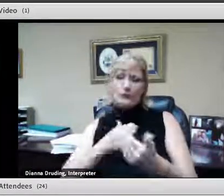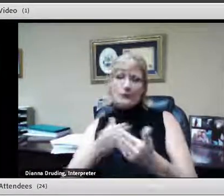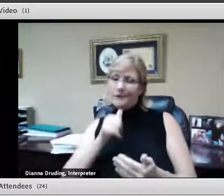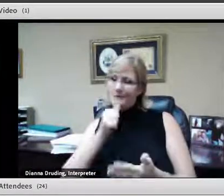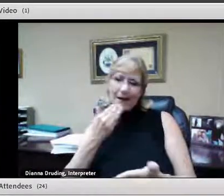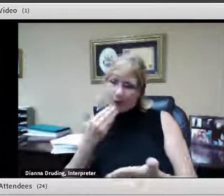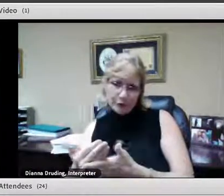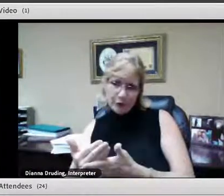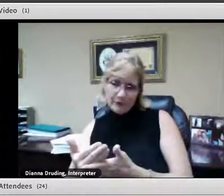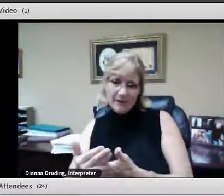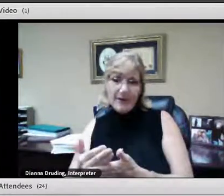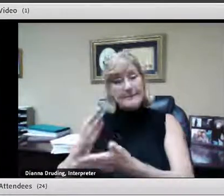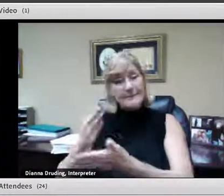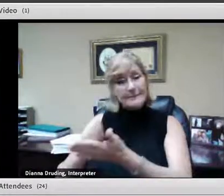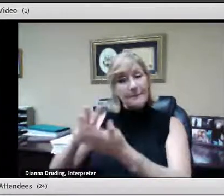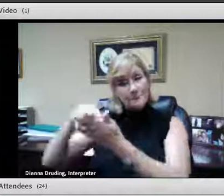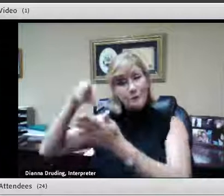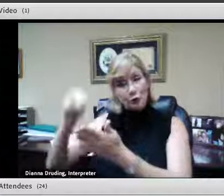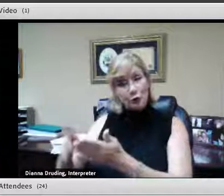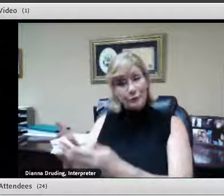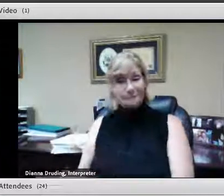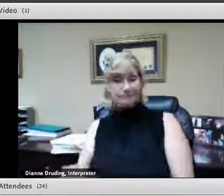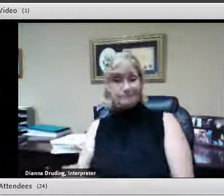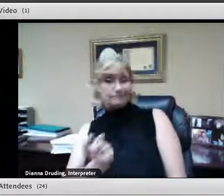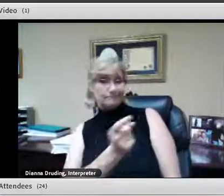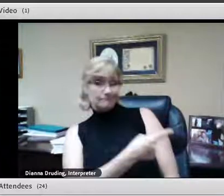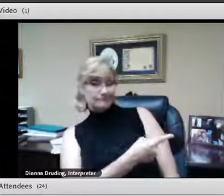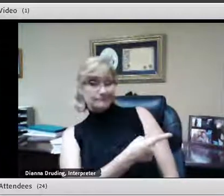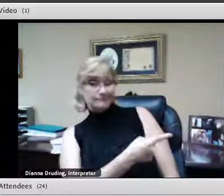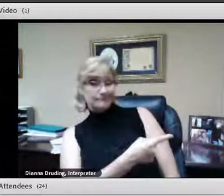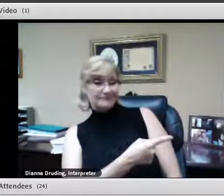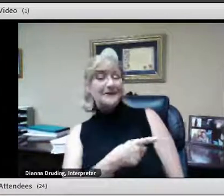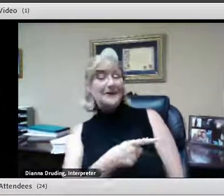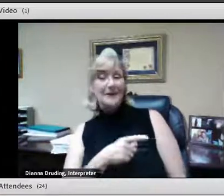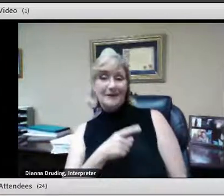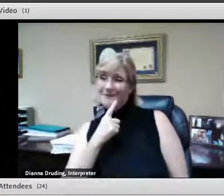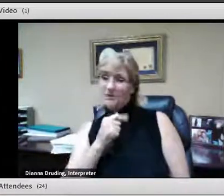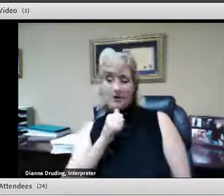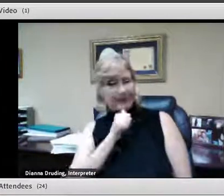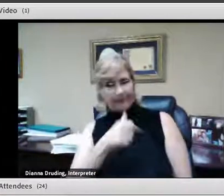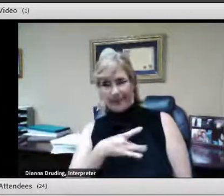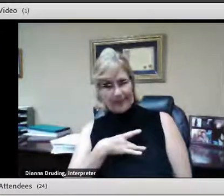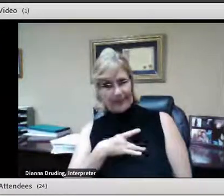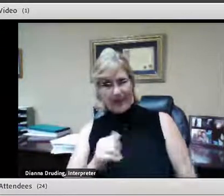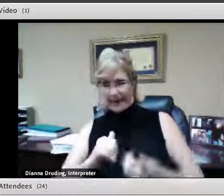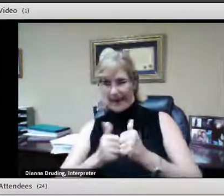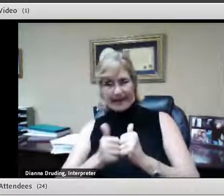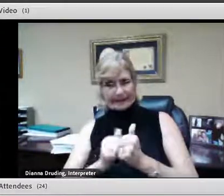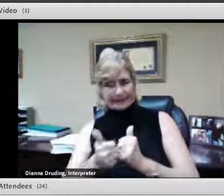And then some students, like the one sitting next to me, are strictly anti-competition. They just don't want to be a part of it.